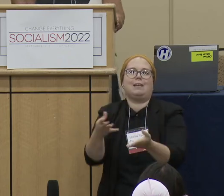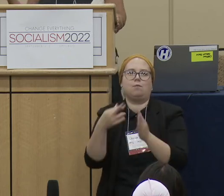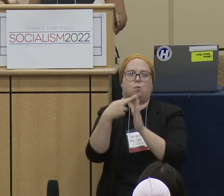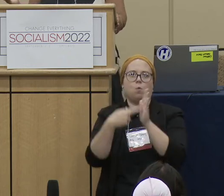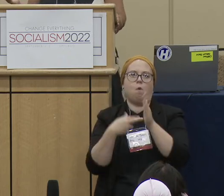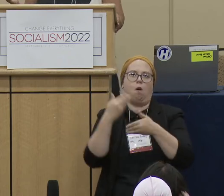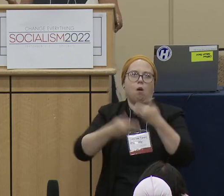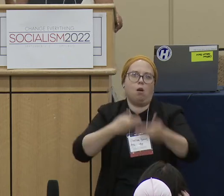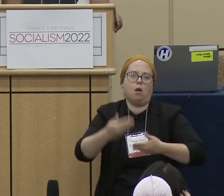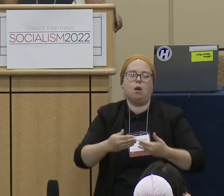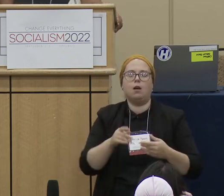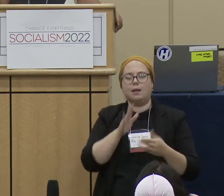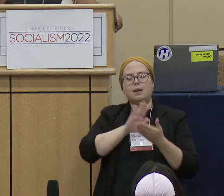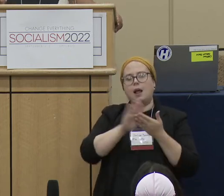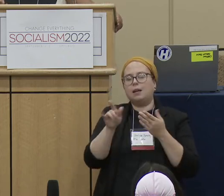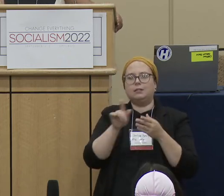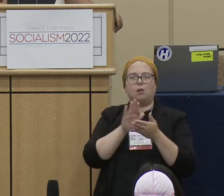from another time will give you a blueprint. That would be